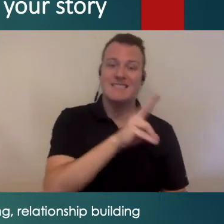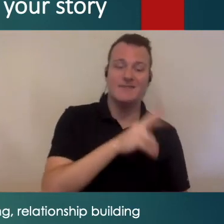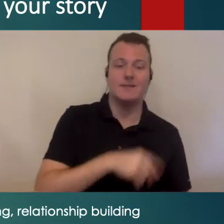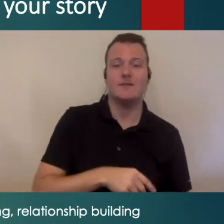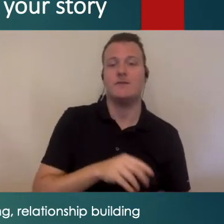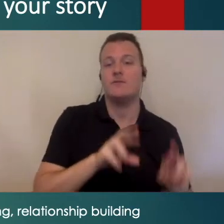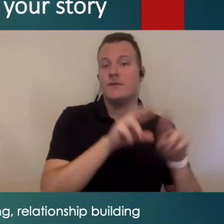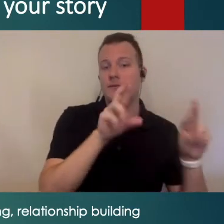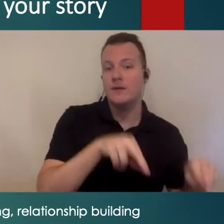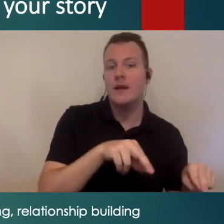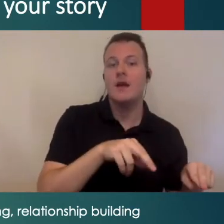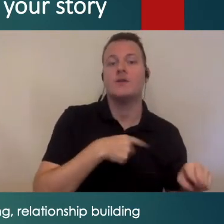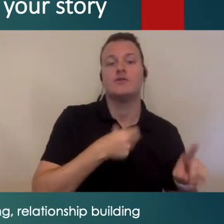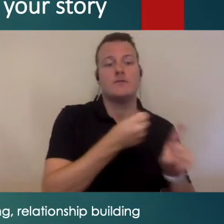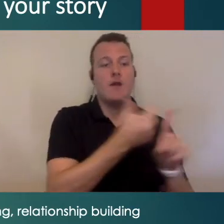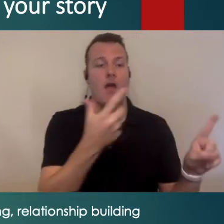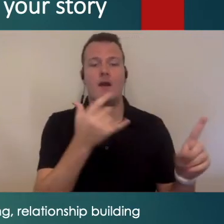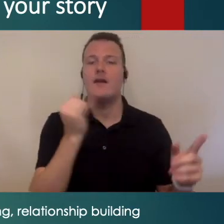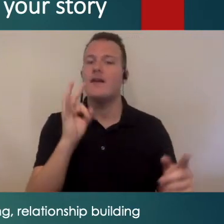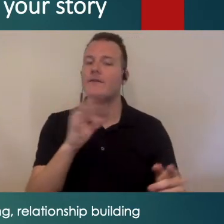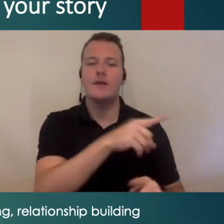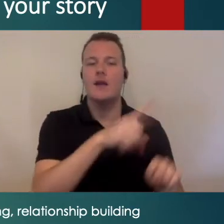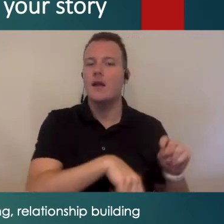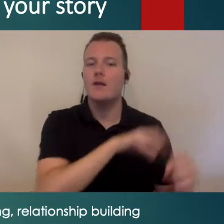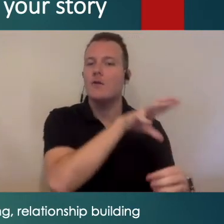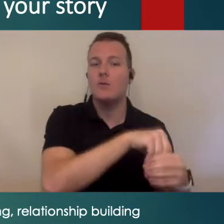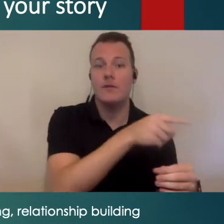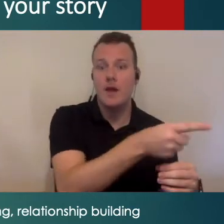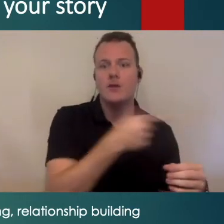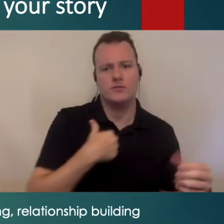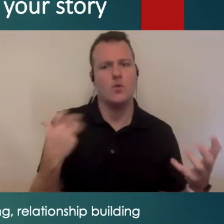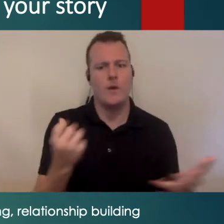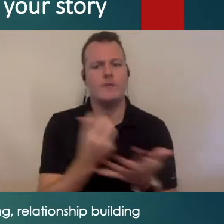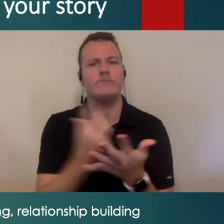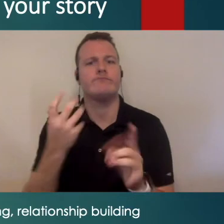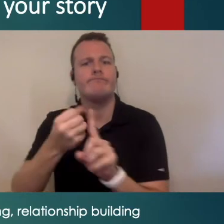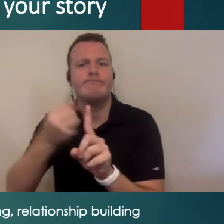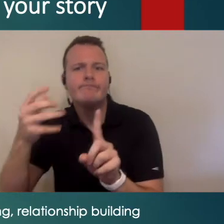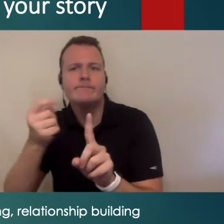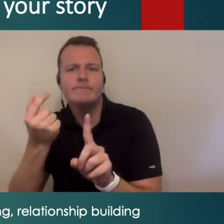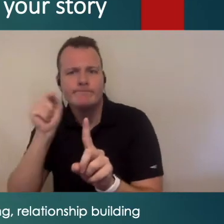or comment on things that you couldn't include. So going back to the example